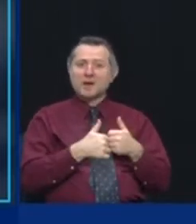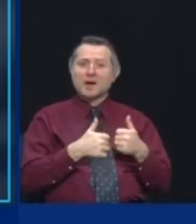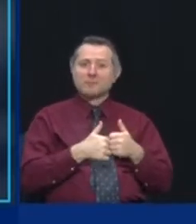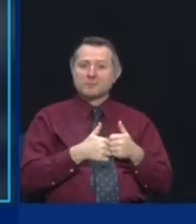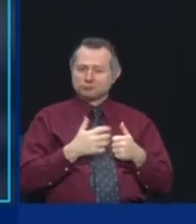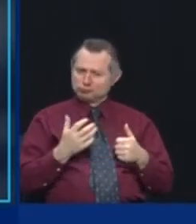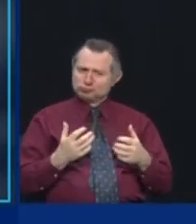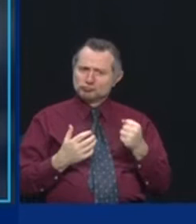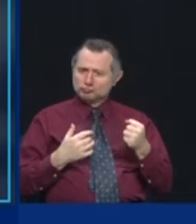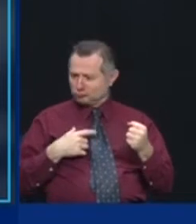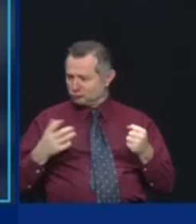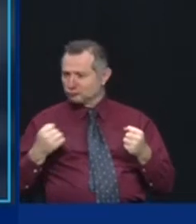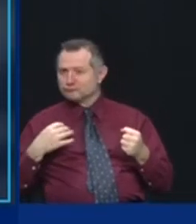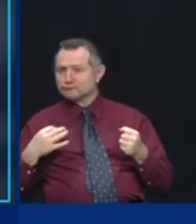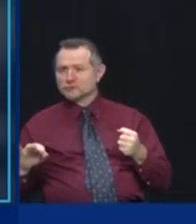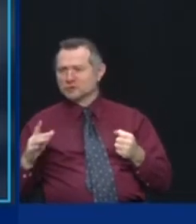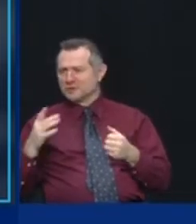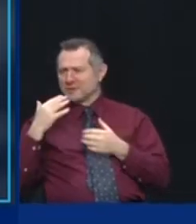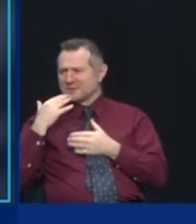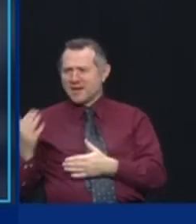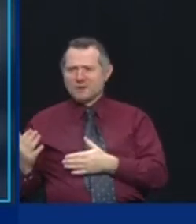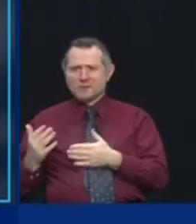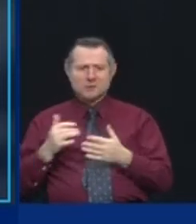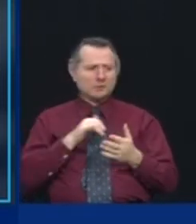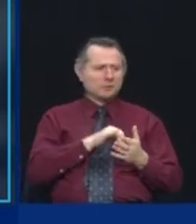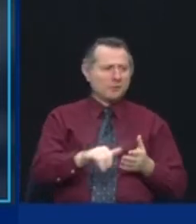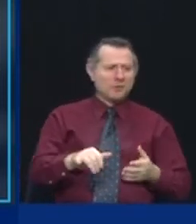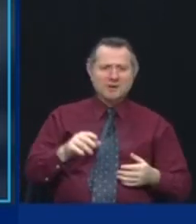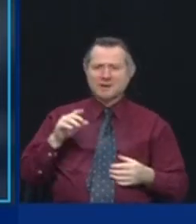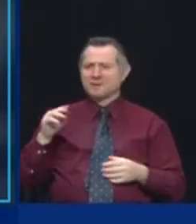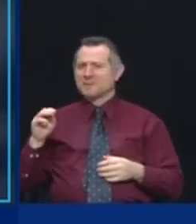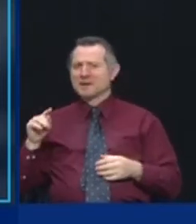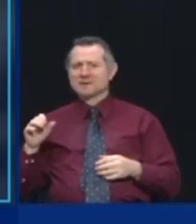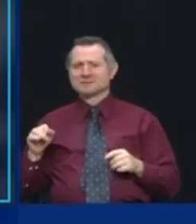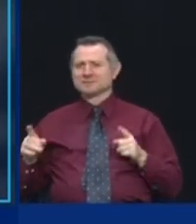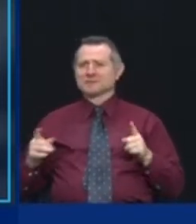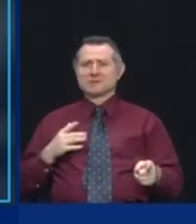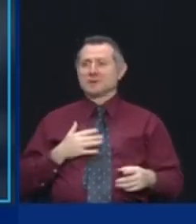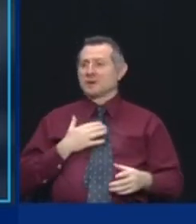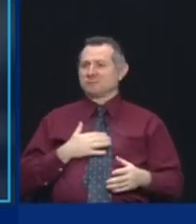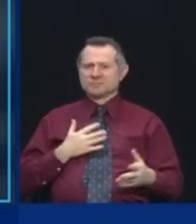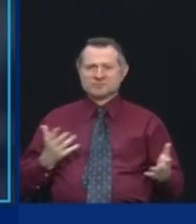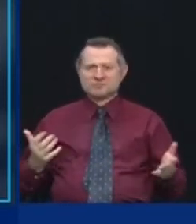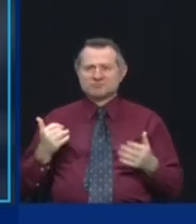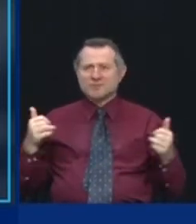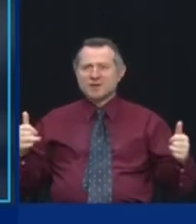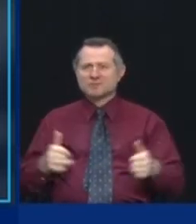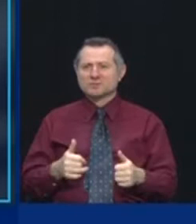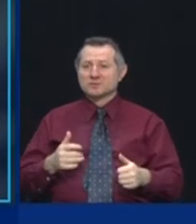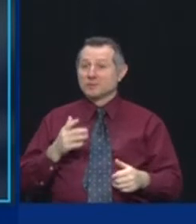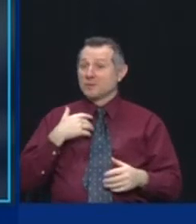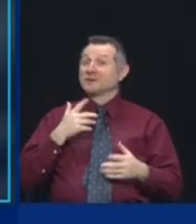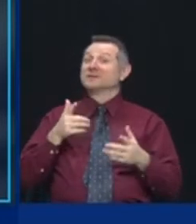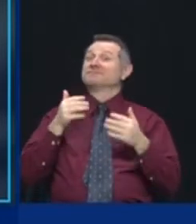SO YOU GET A VACCINE, IT'S CONVENIENT. YOU'RE GOING THERE ANYWAY. THANKS TO THE GENEROSITY OF THE